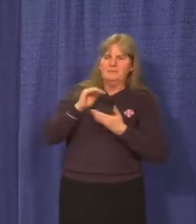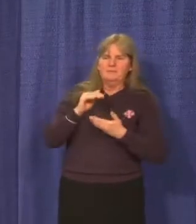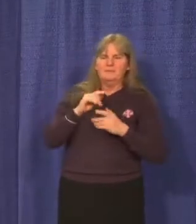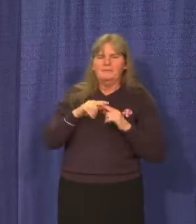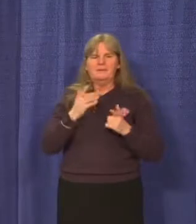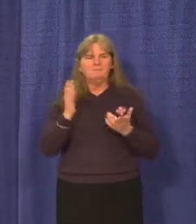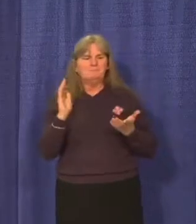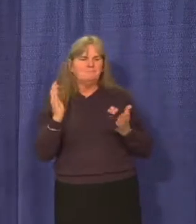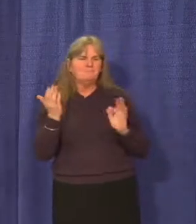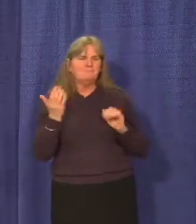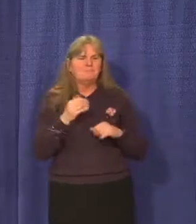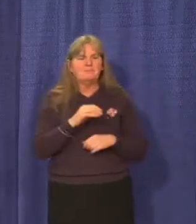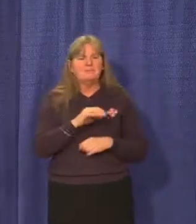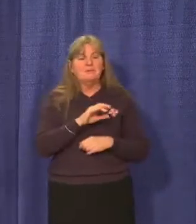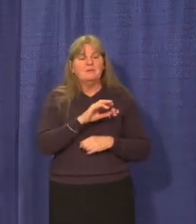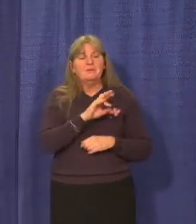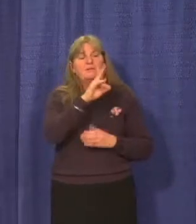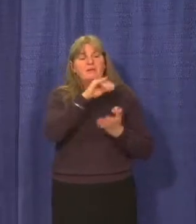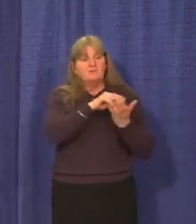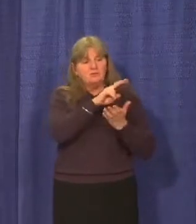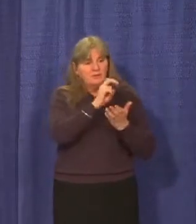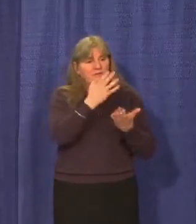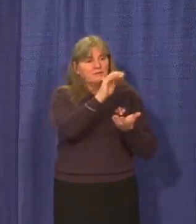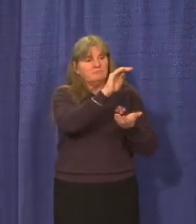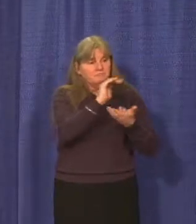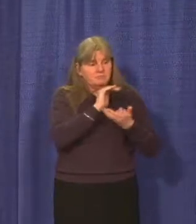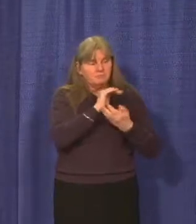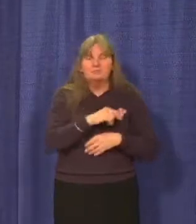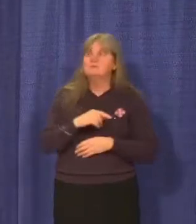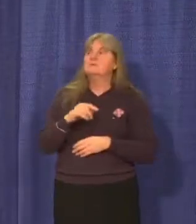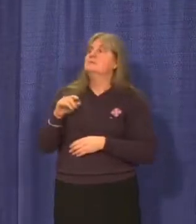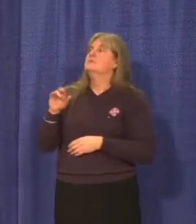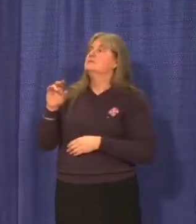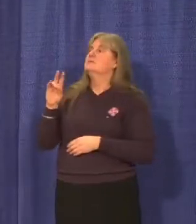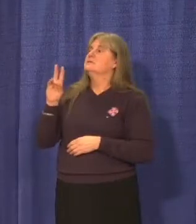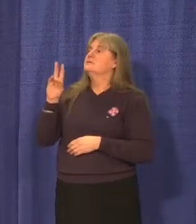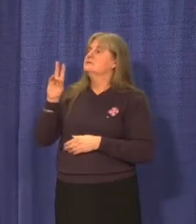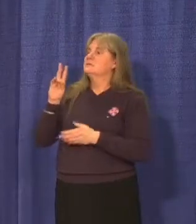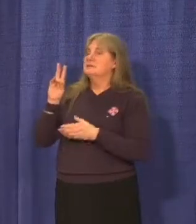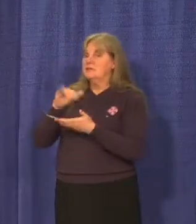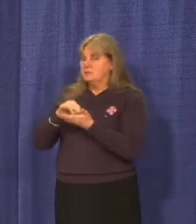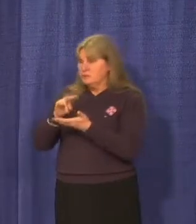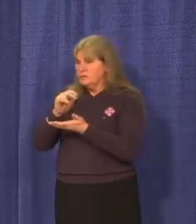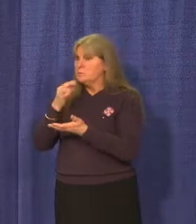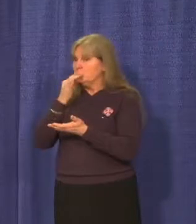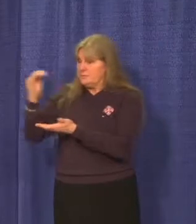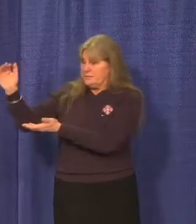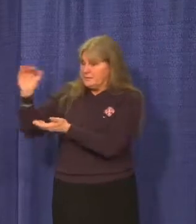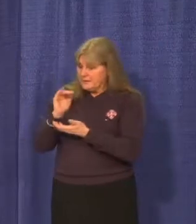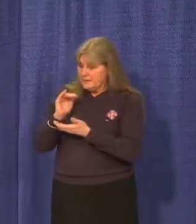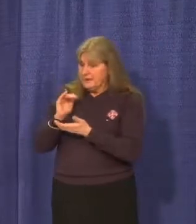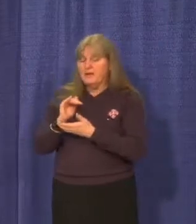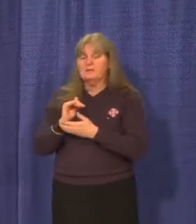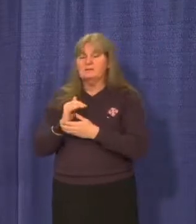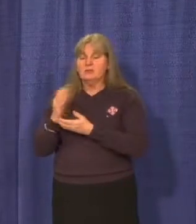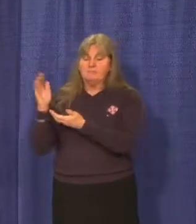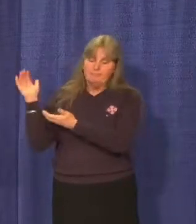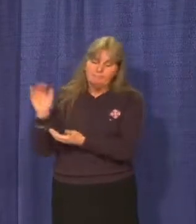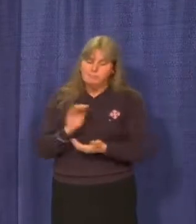We have 72 delivered now in we are going to continue to work with Ottawa to make sure that as they get delivered they get